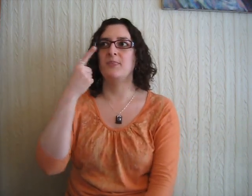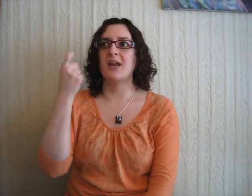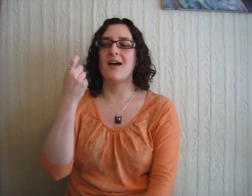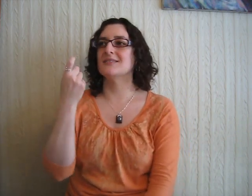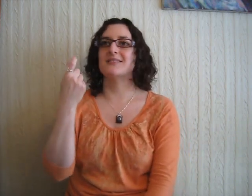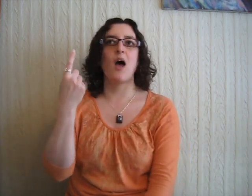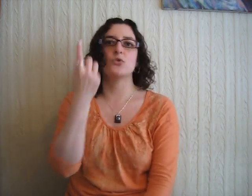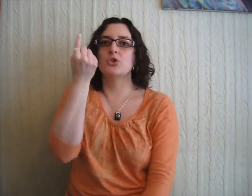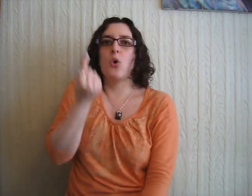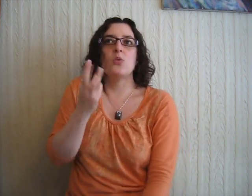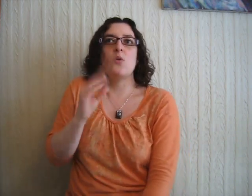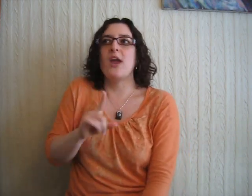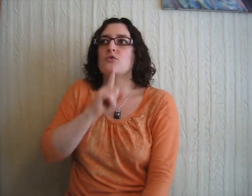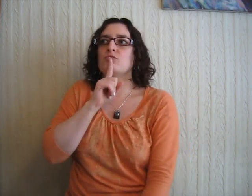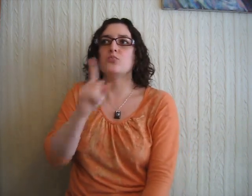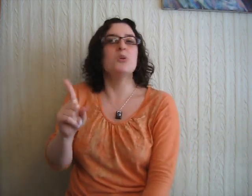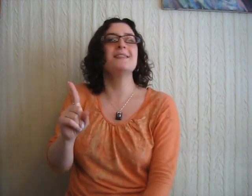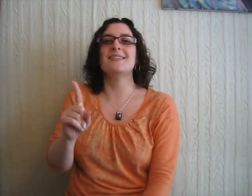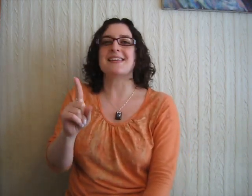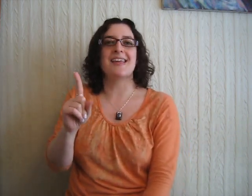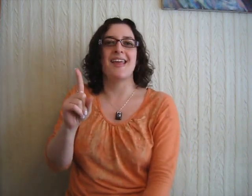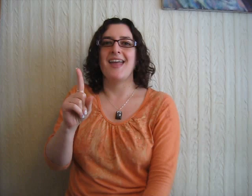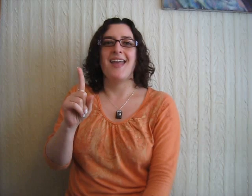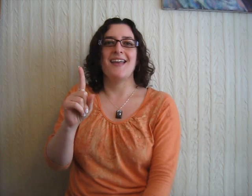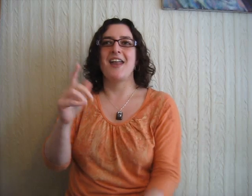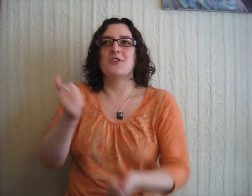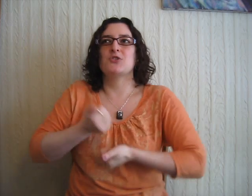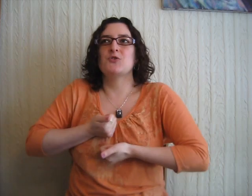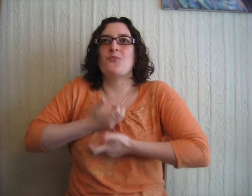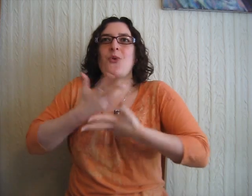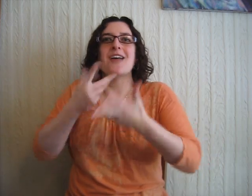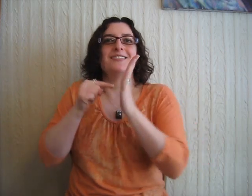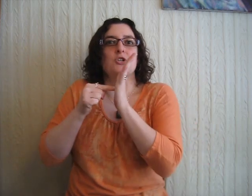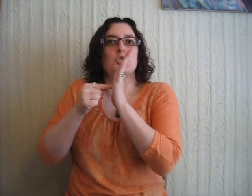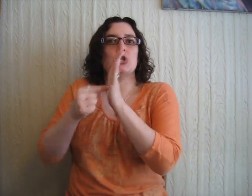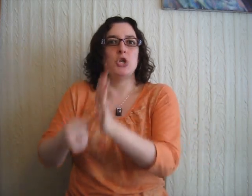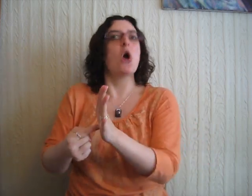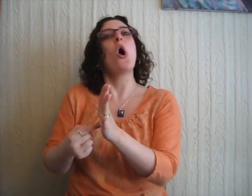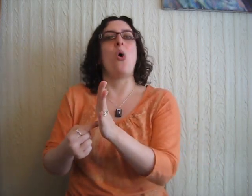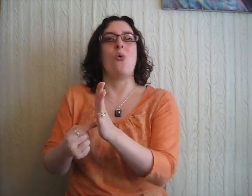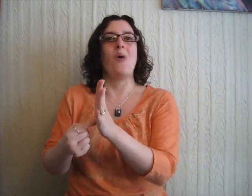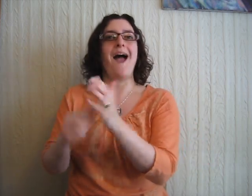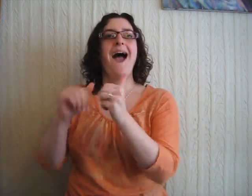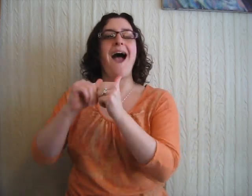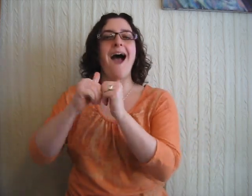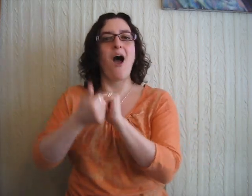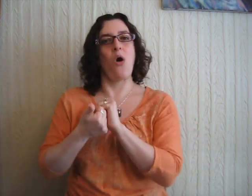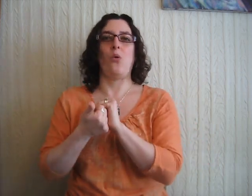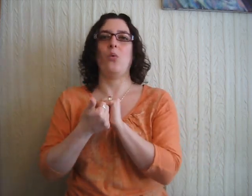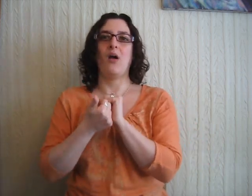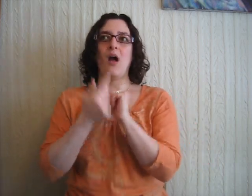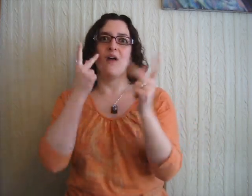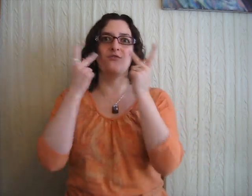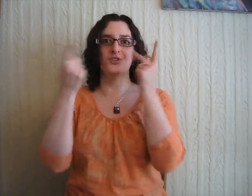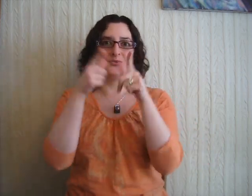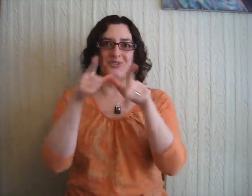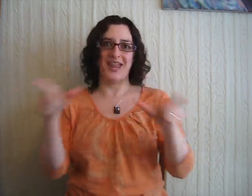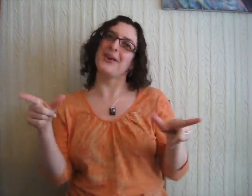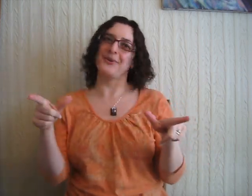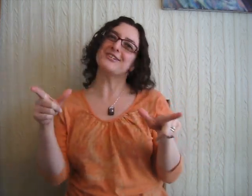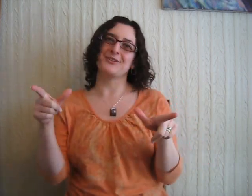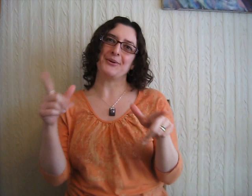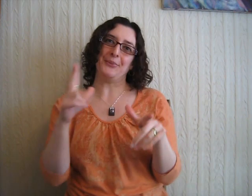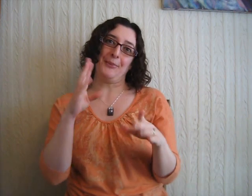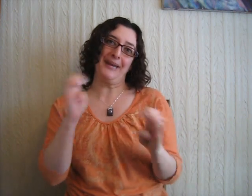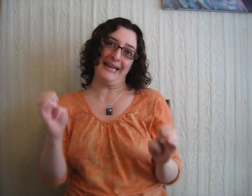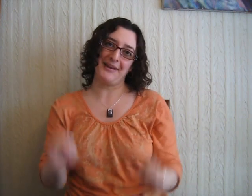Because that was the only way to really kind of express and show how a visual language would be